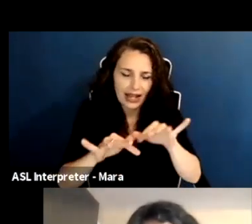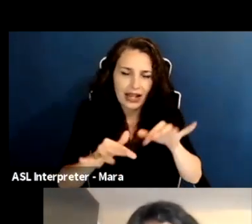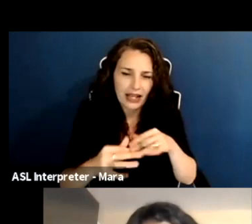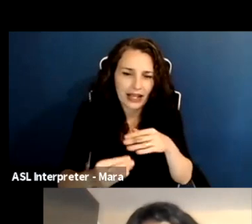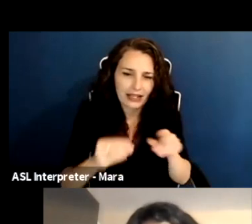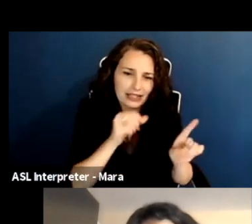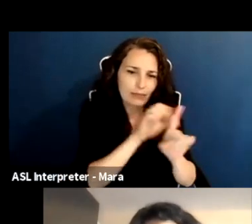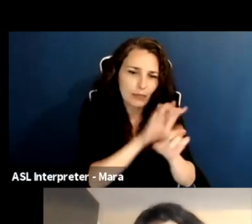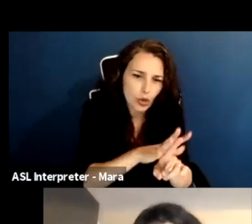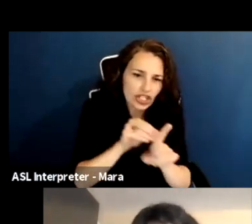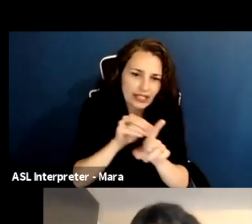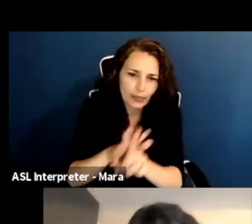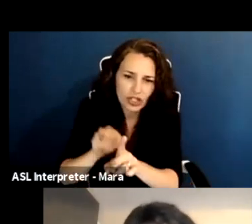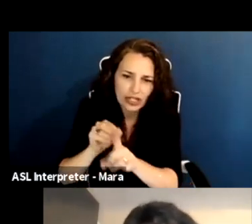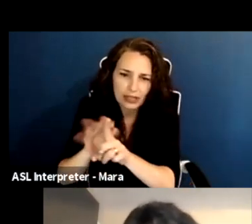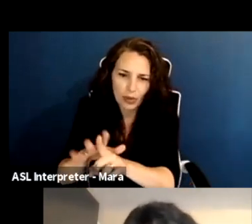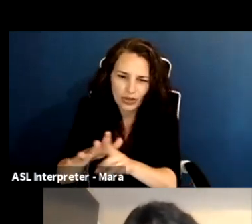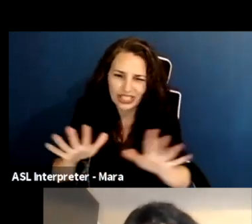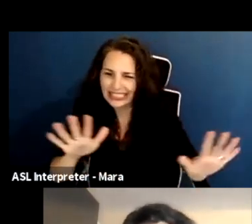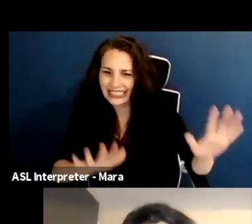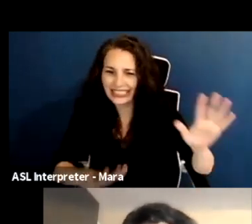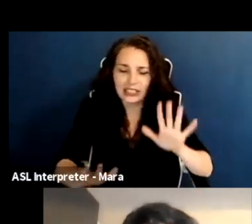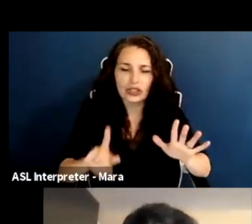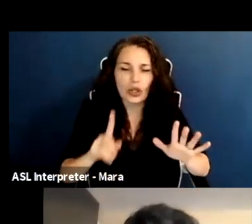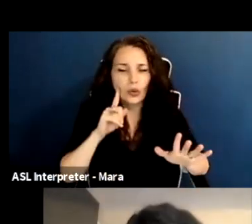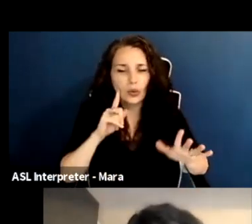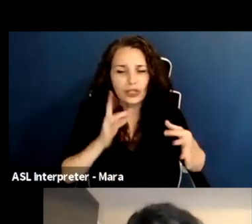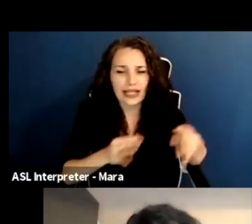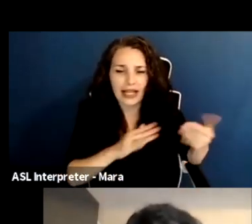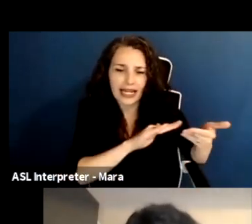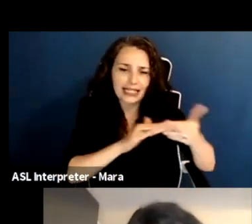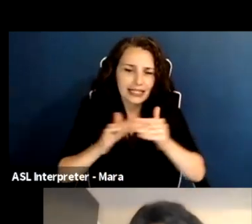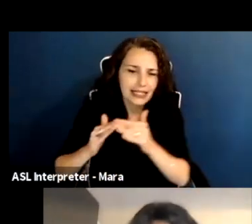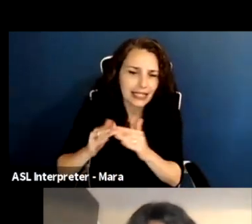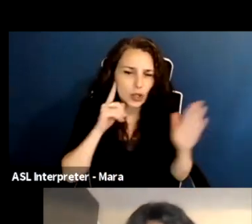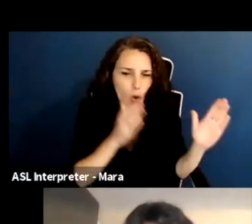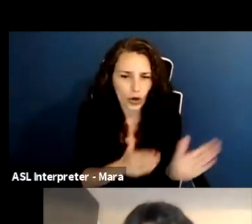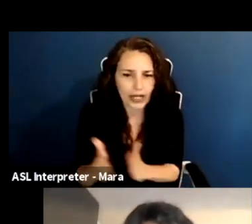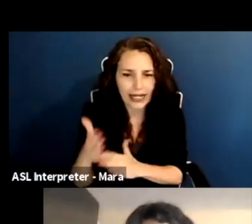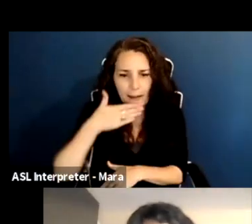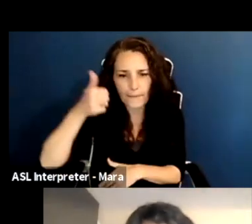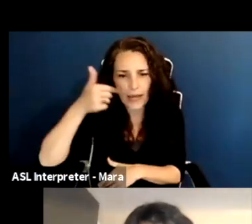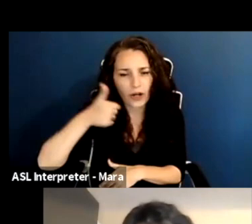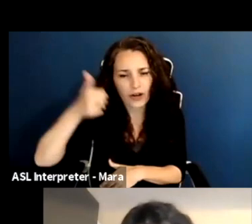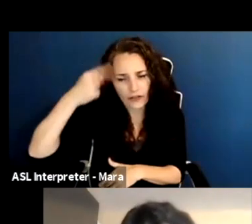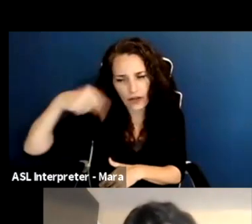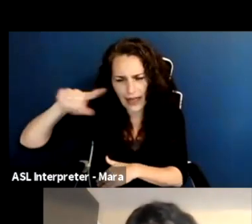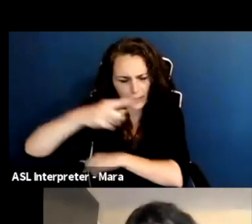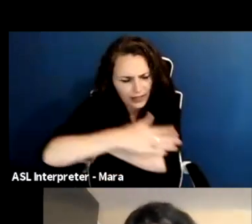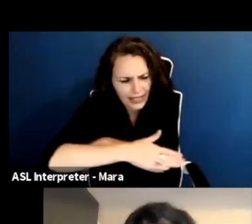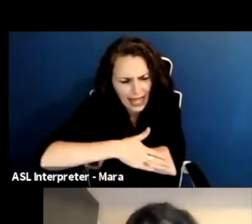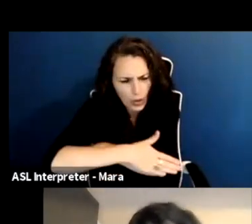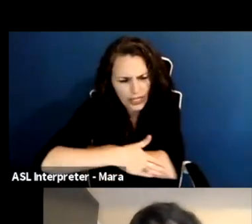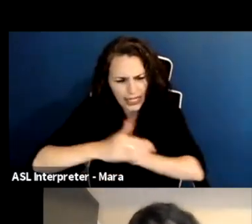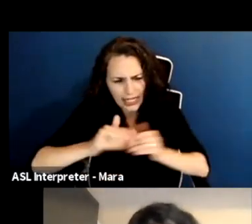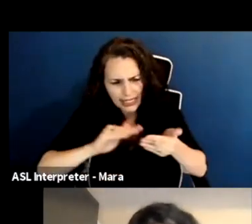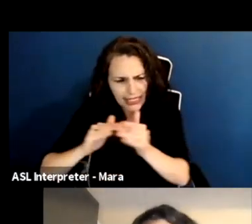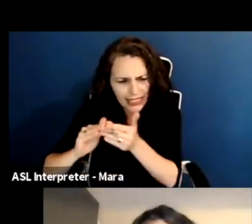has like been kind of geared toward what can the city and county do for MSH and the Tiny House Project.